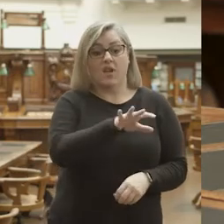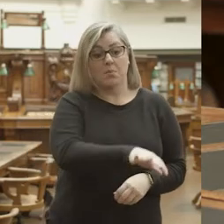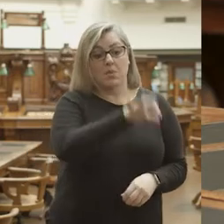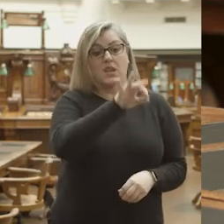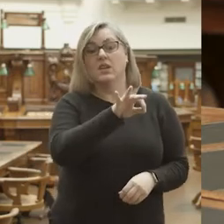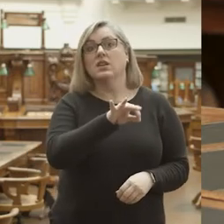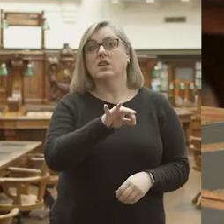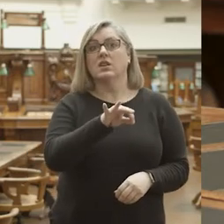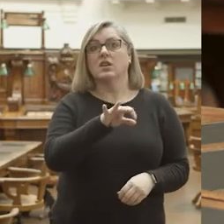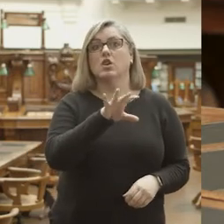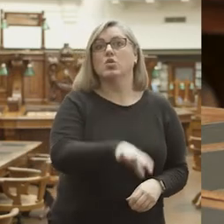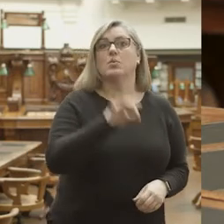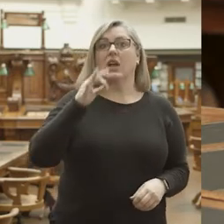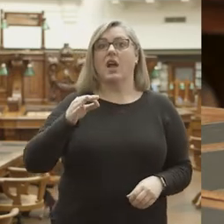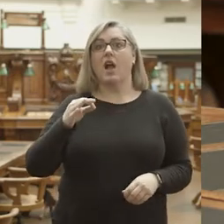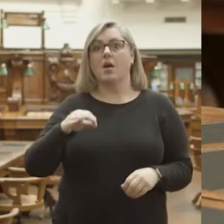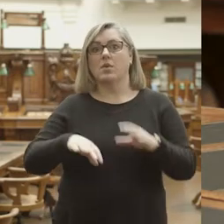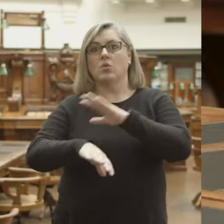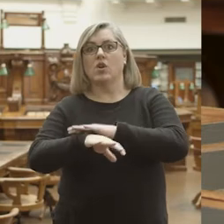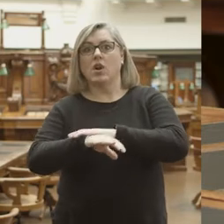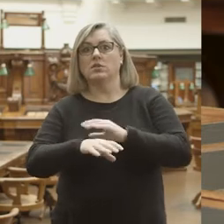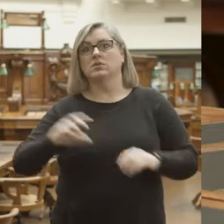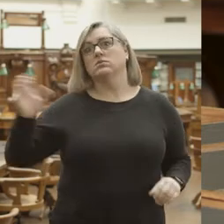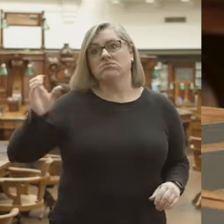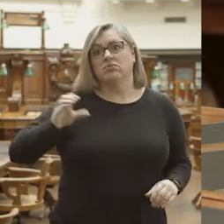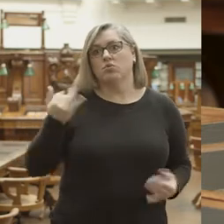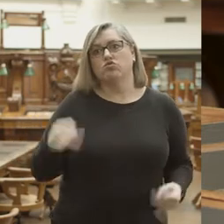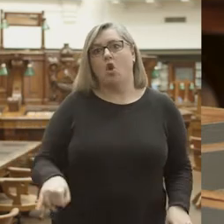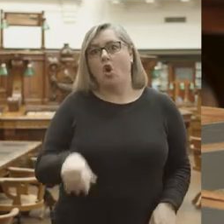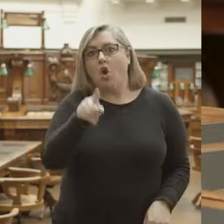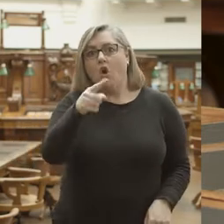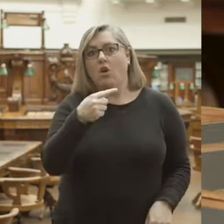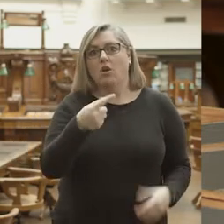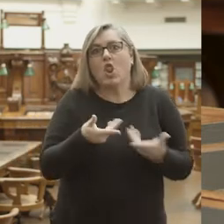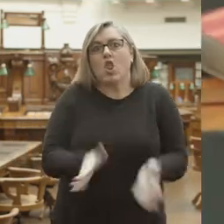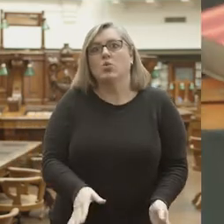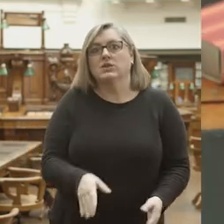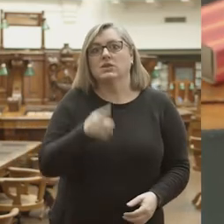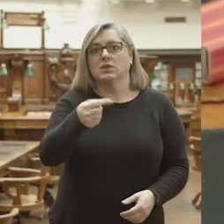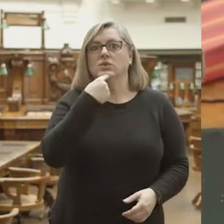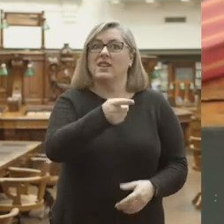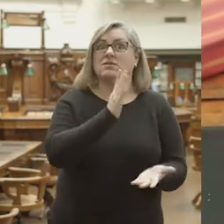you pick up with this right hand and shake, sorry you lose and say it's actually